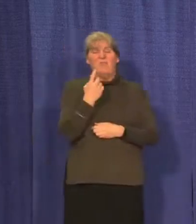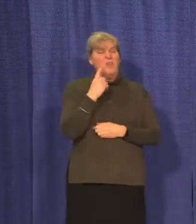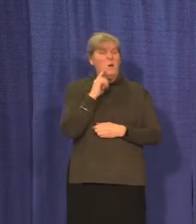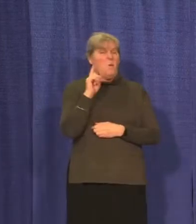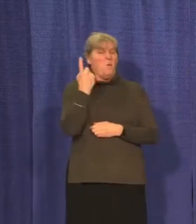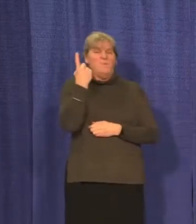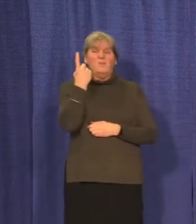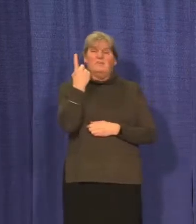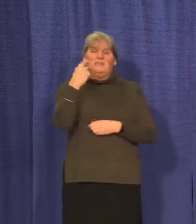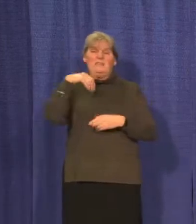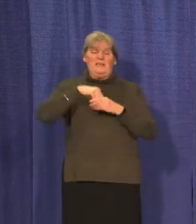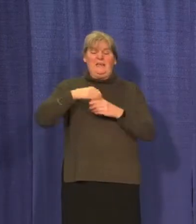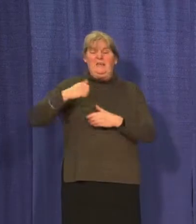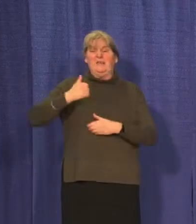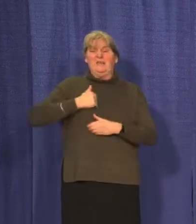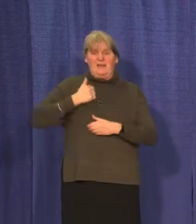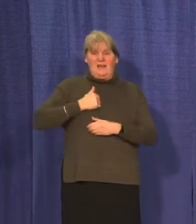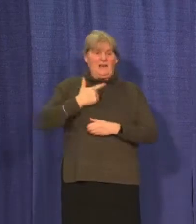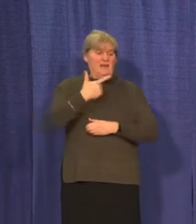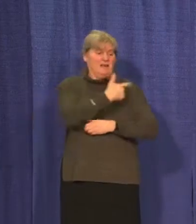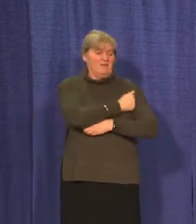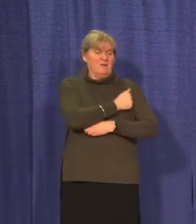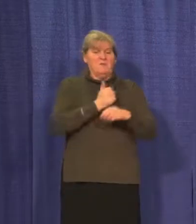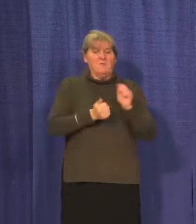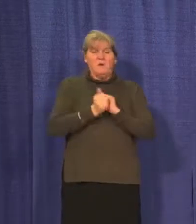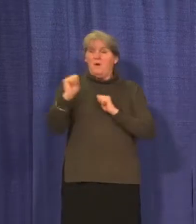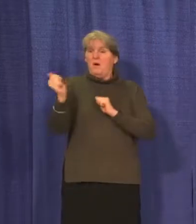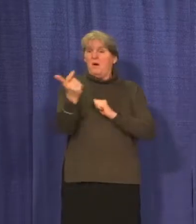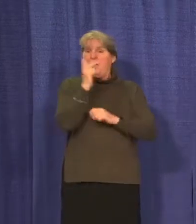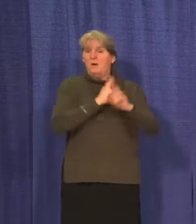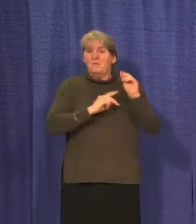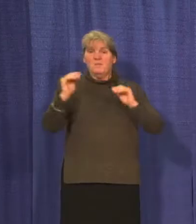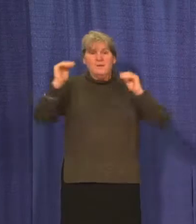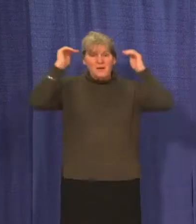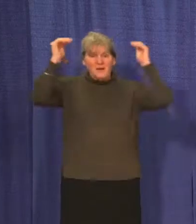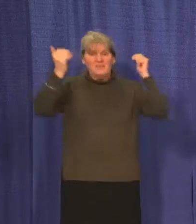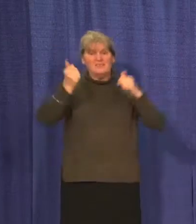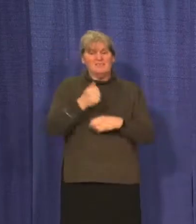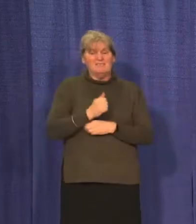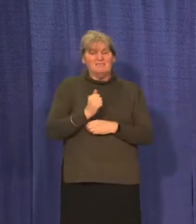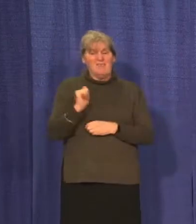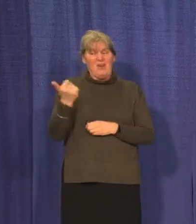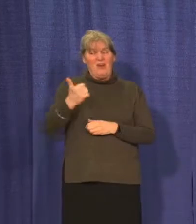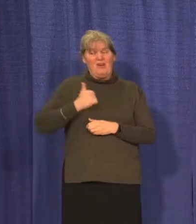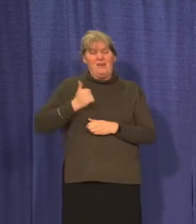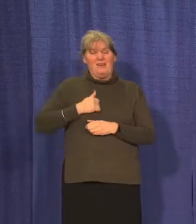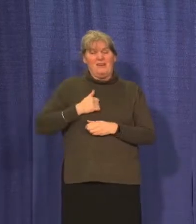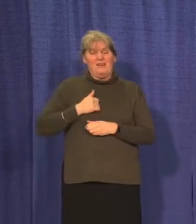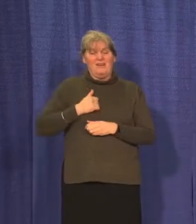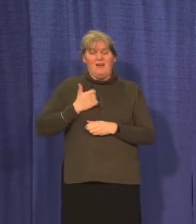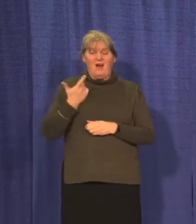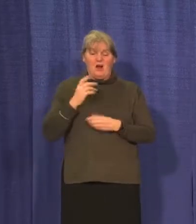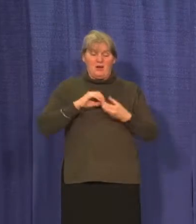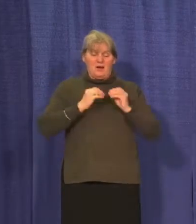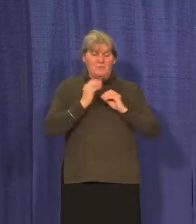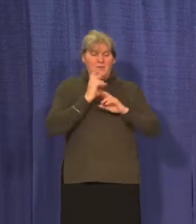the first jurisdictions in Canada to be able to vaccinate the majority of our adult population. And our population can be